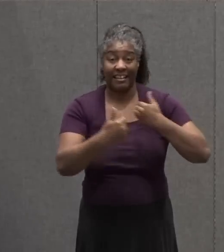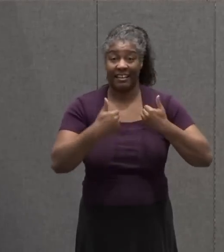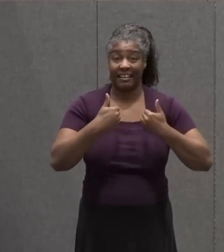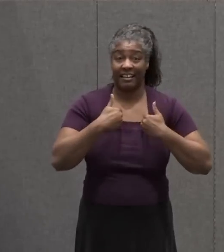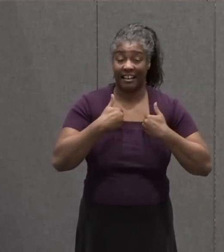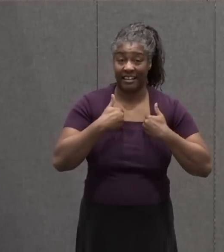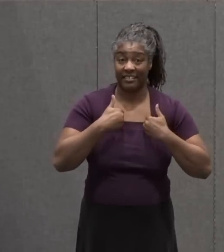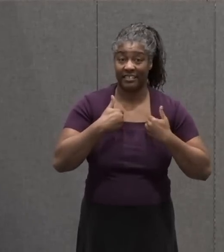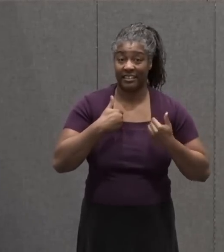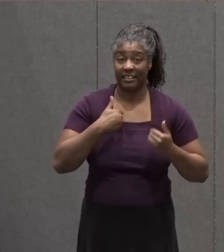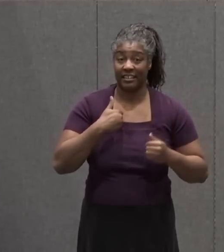has my